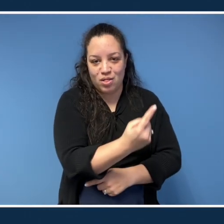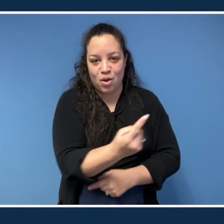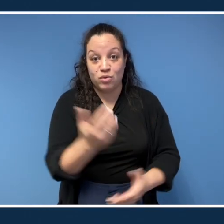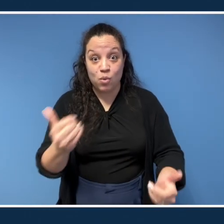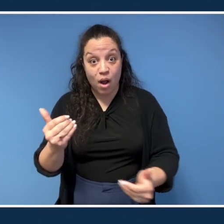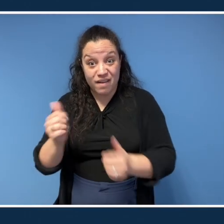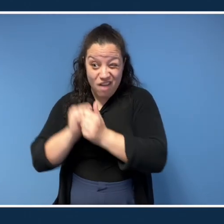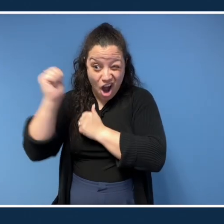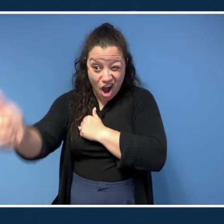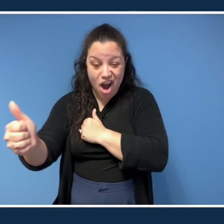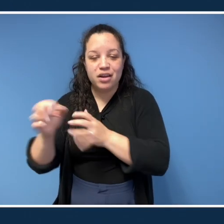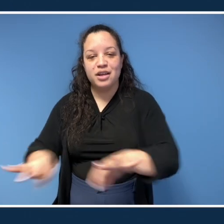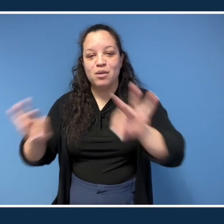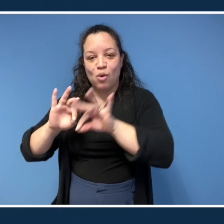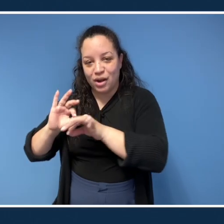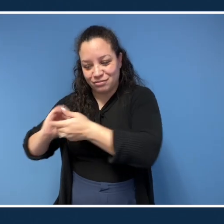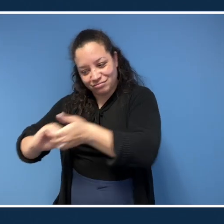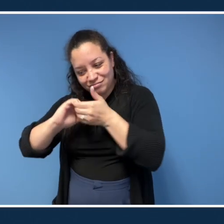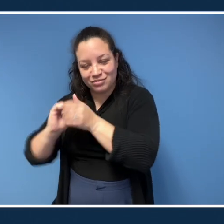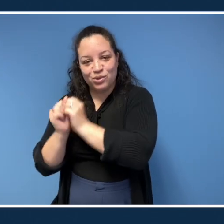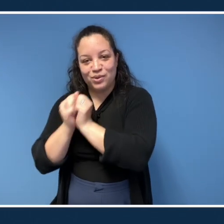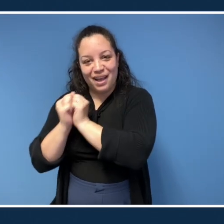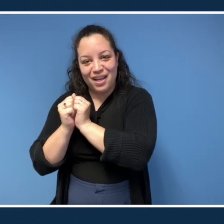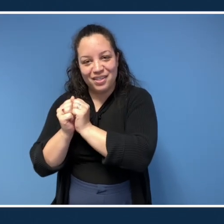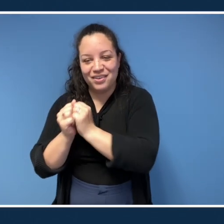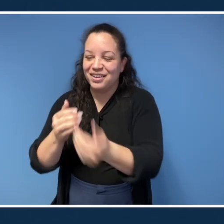go alone. If you wanna go far, go together, Right. Thank you, Shawn.